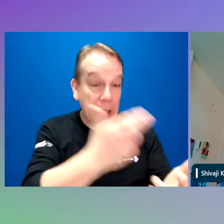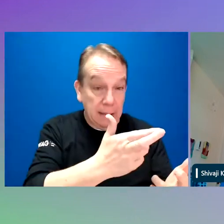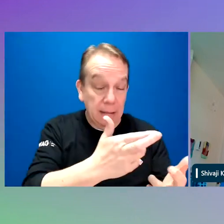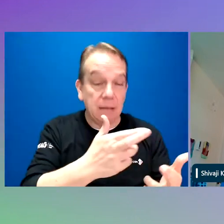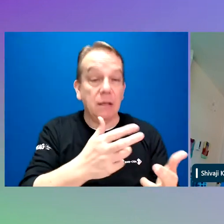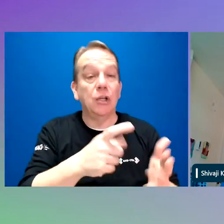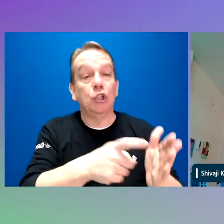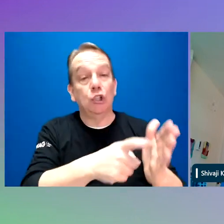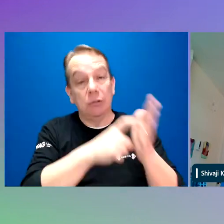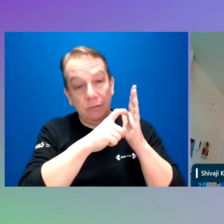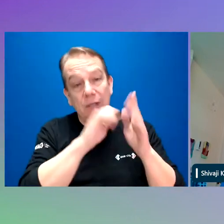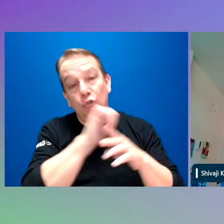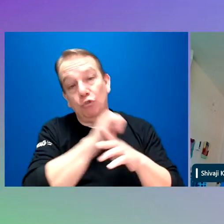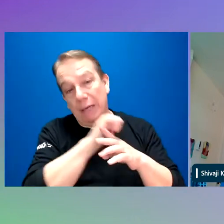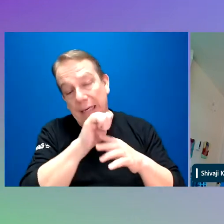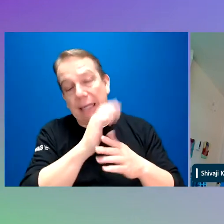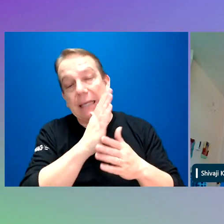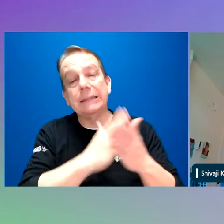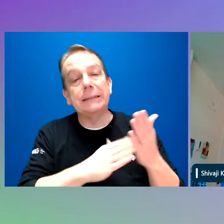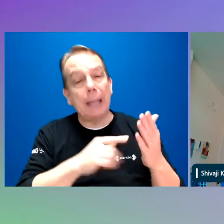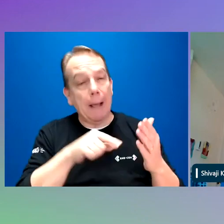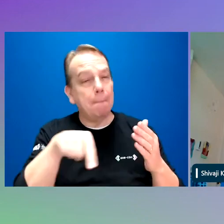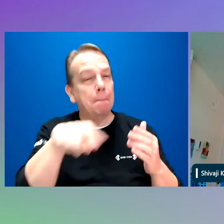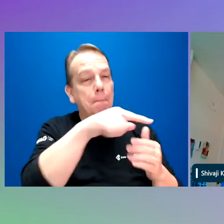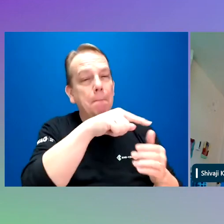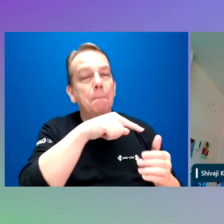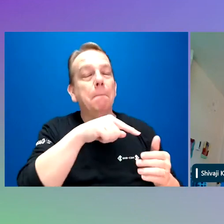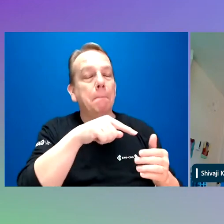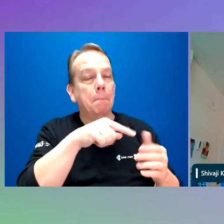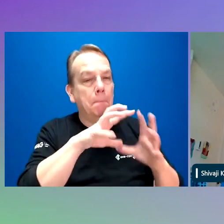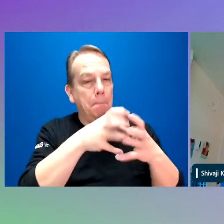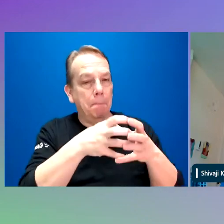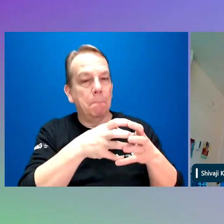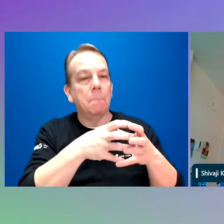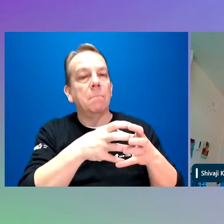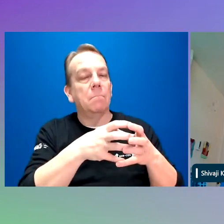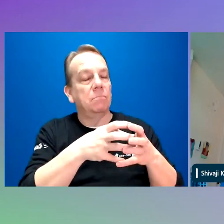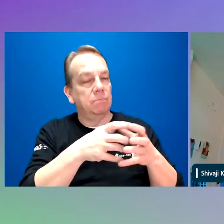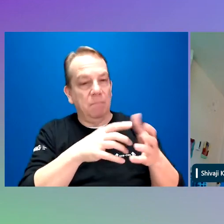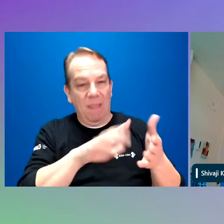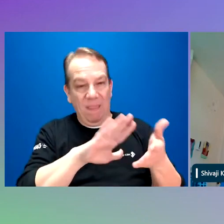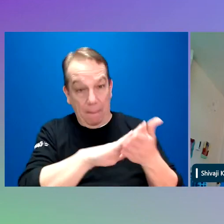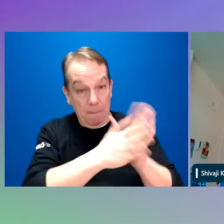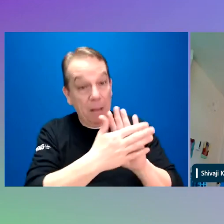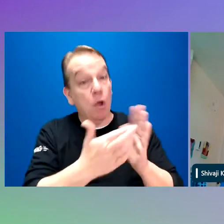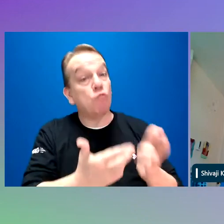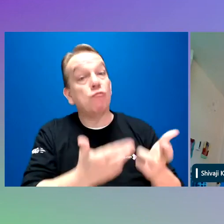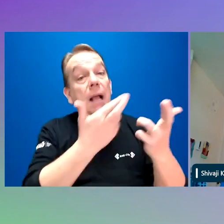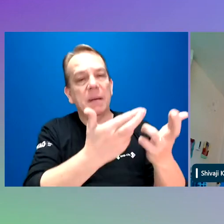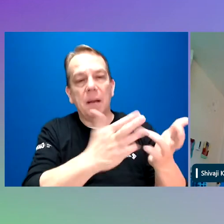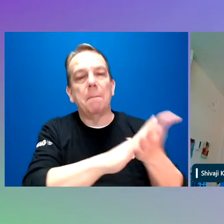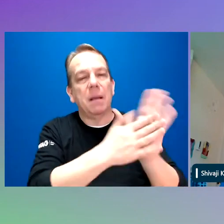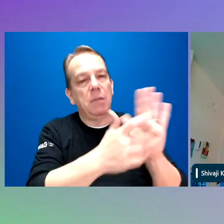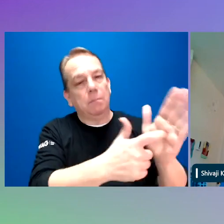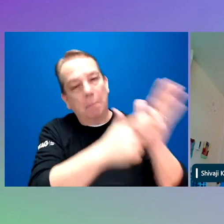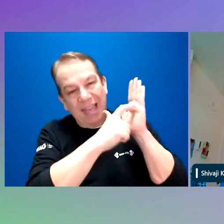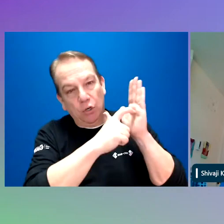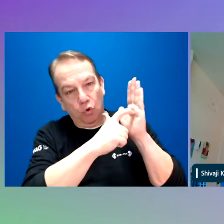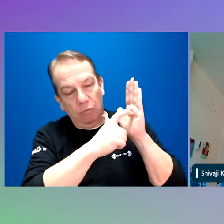said, some of the divisions have, have opted for mandatory,